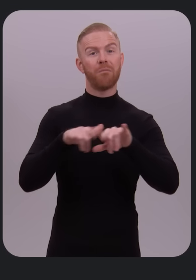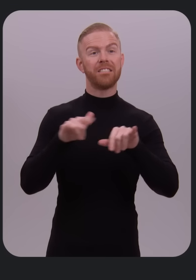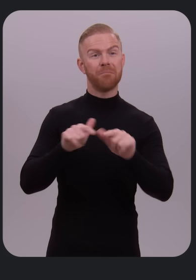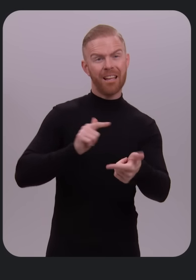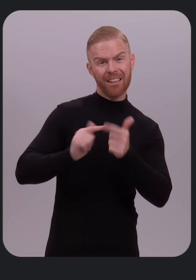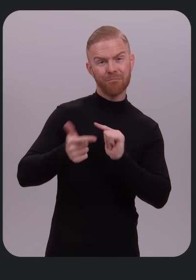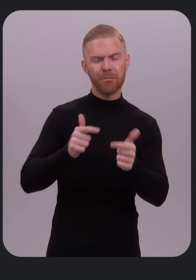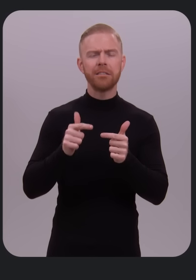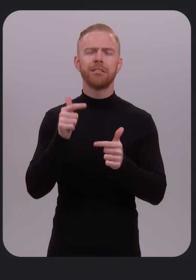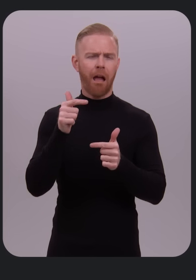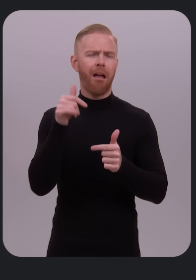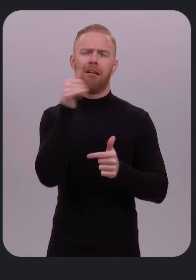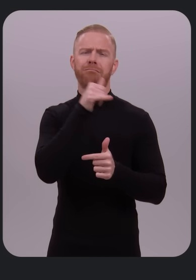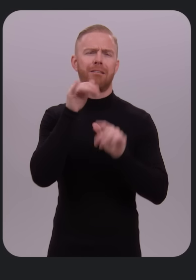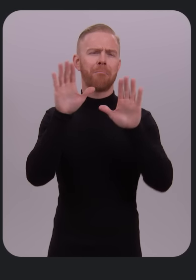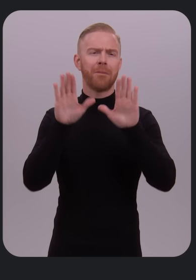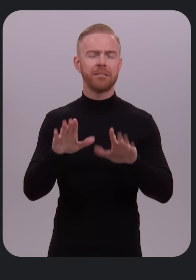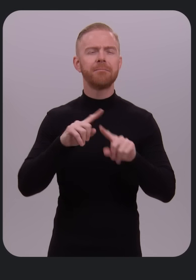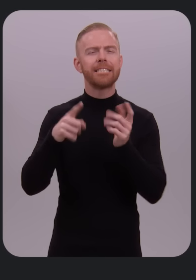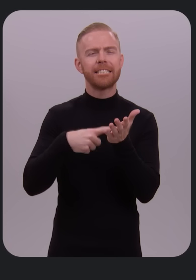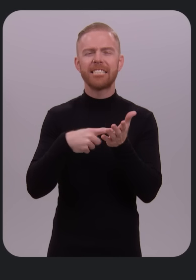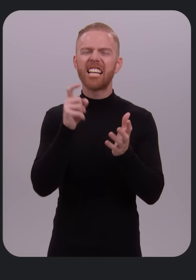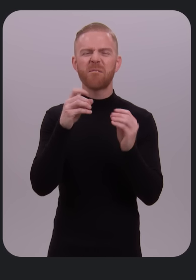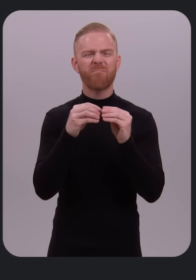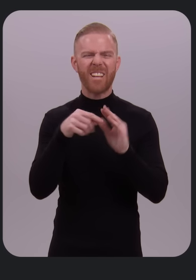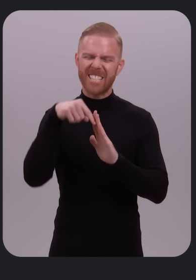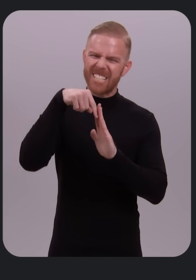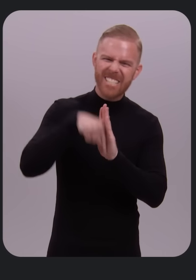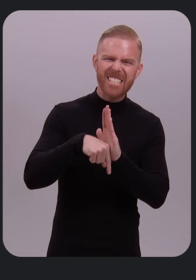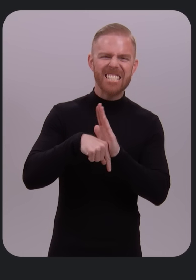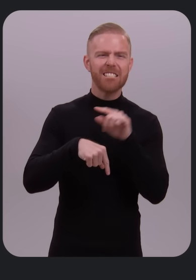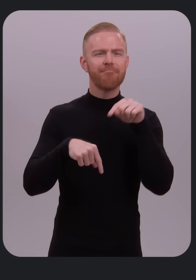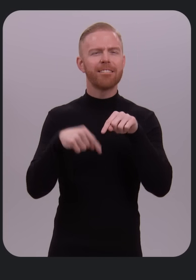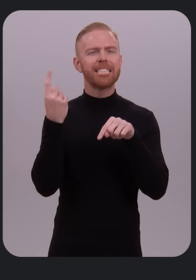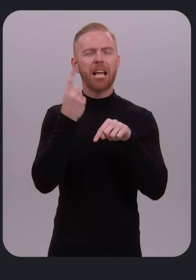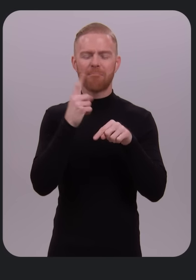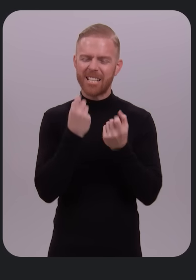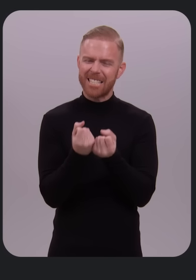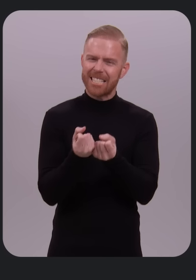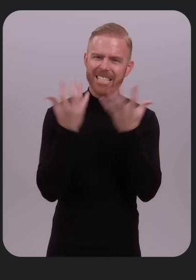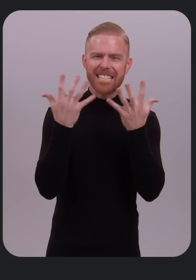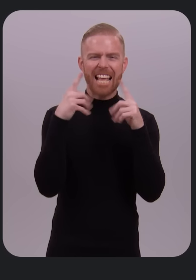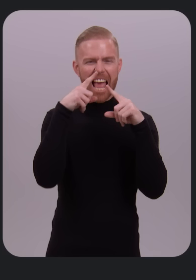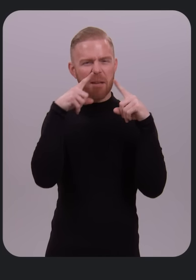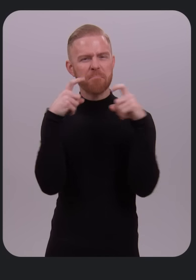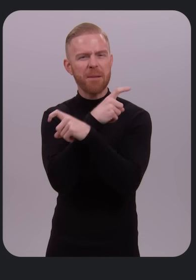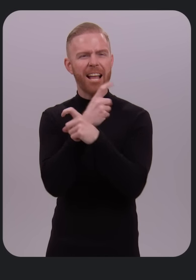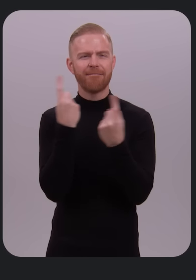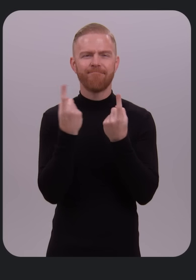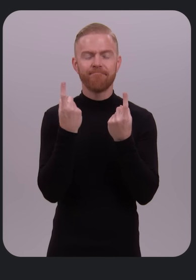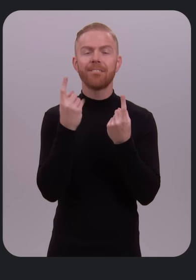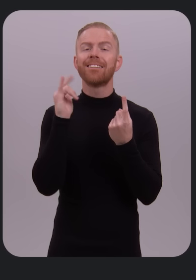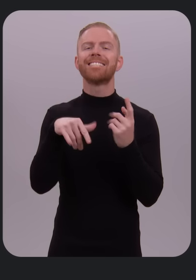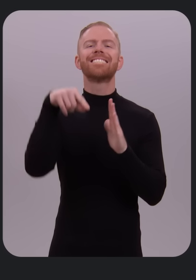but sometimes you need to go deep, unravel something complex. This is where Deep Research comes in.